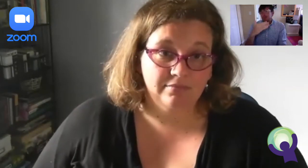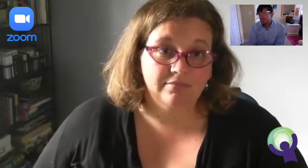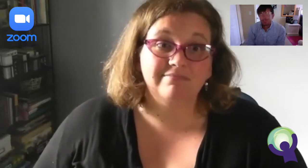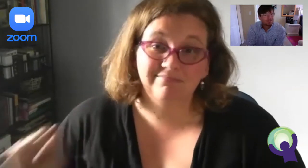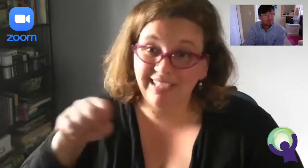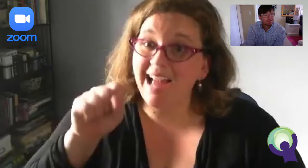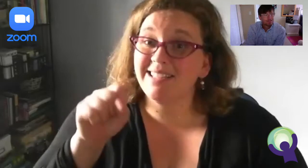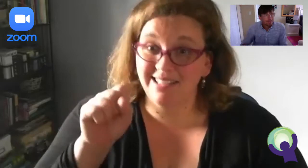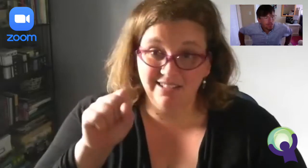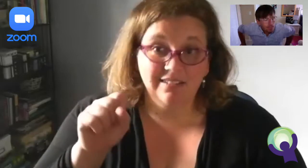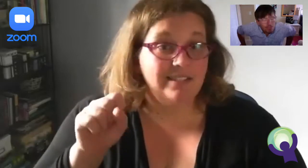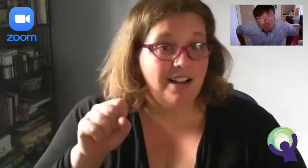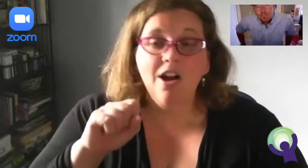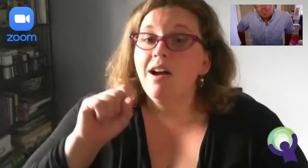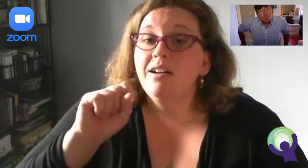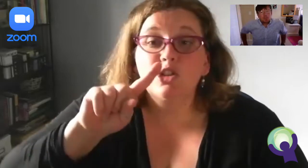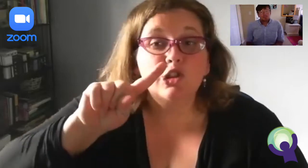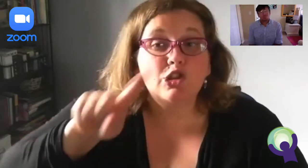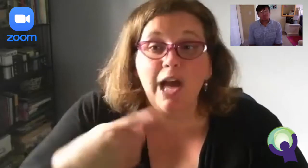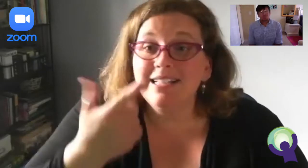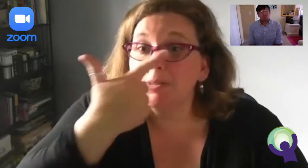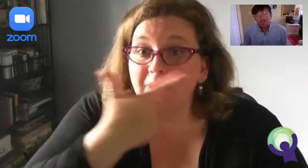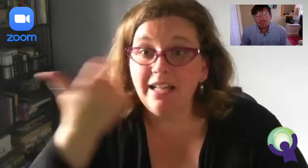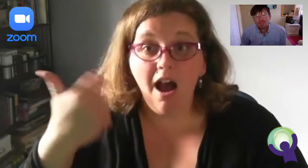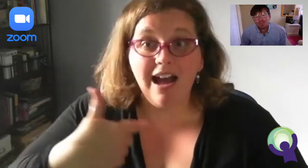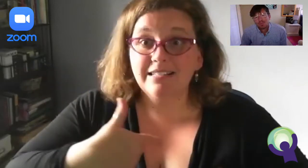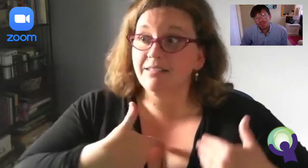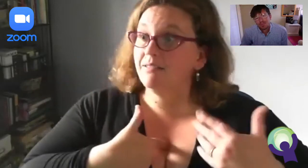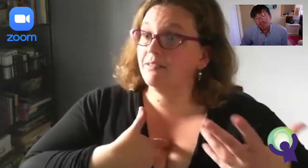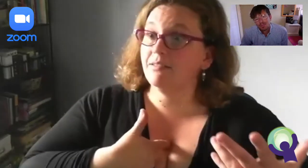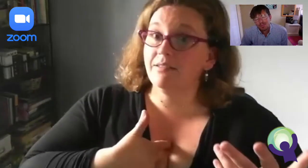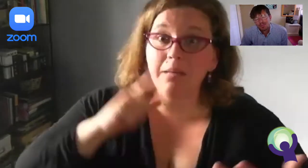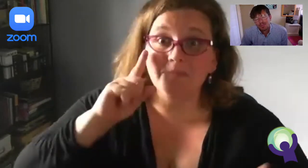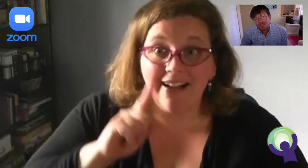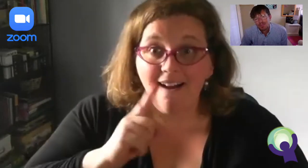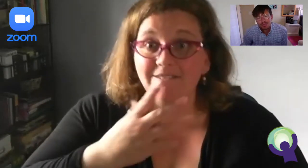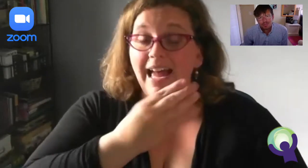persistent. Yeah, thanks for sharing that. HOLLIE: It's like I said before, just